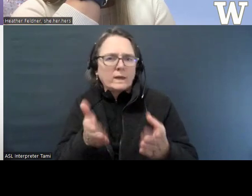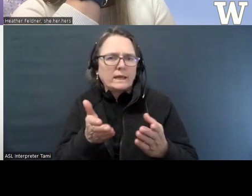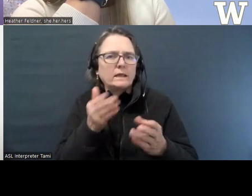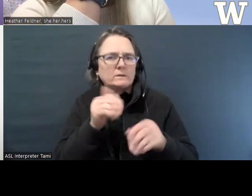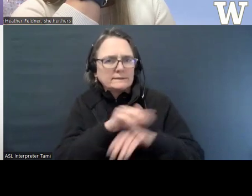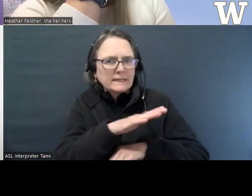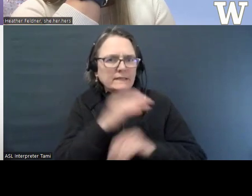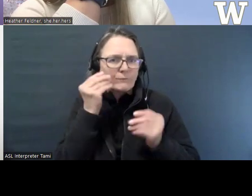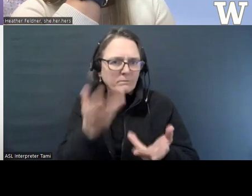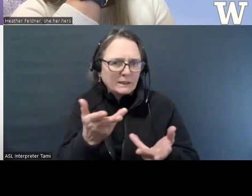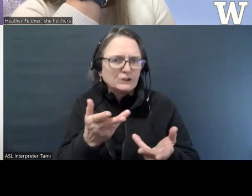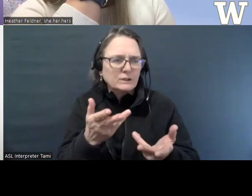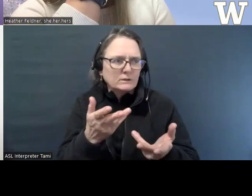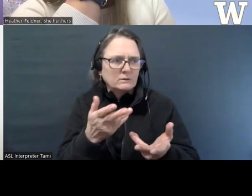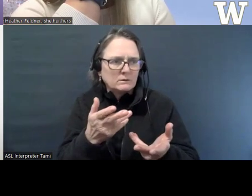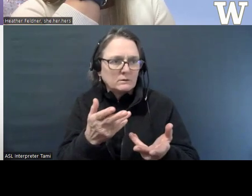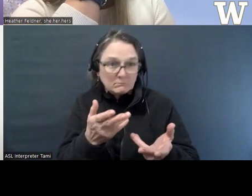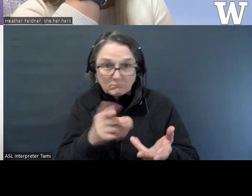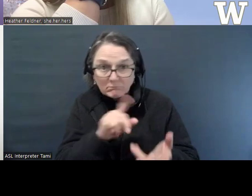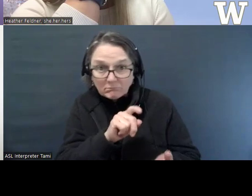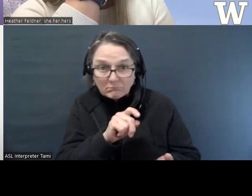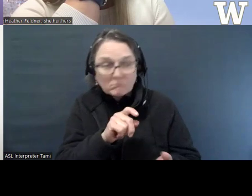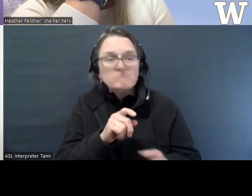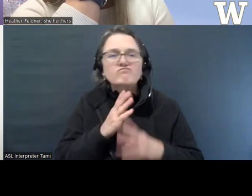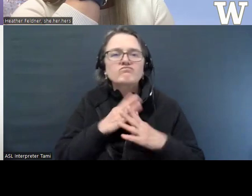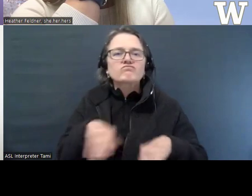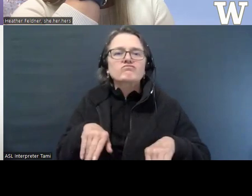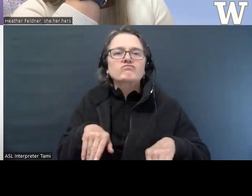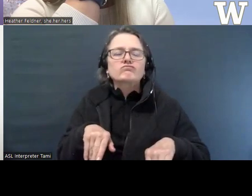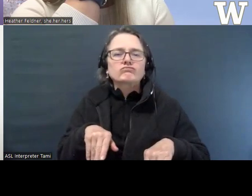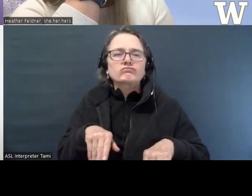For example, if they just offer me a paperwork